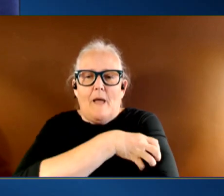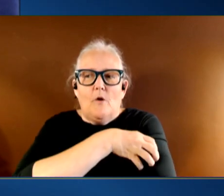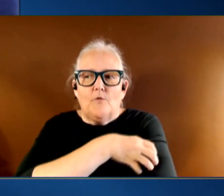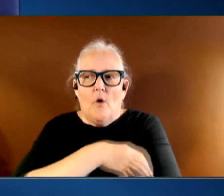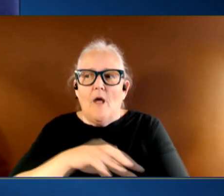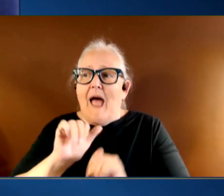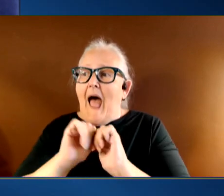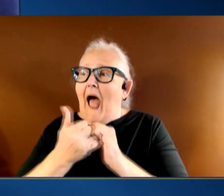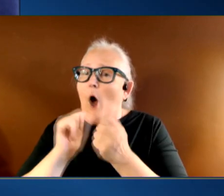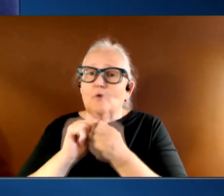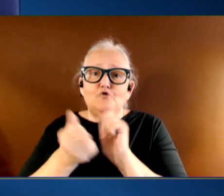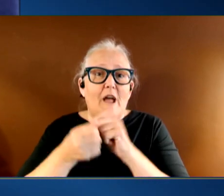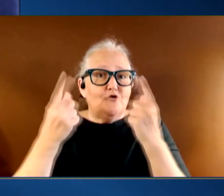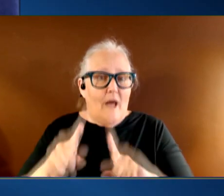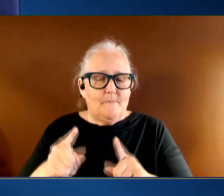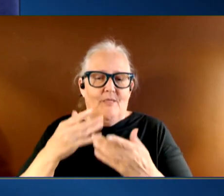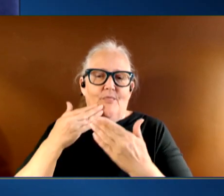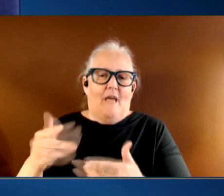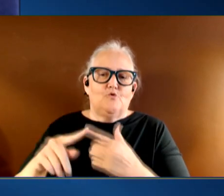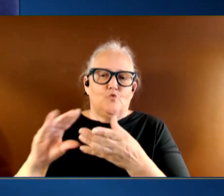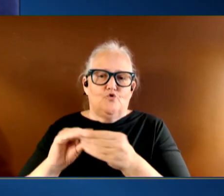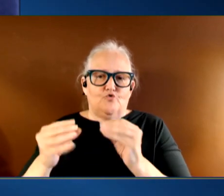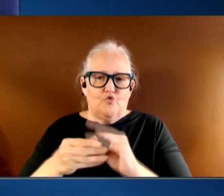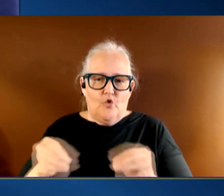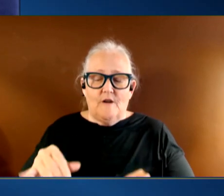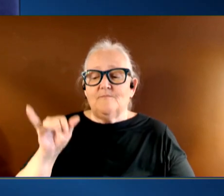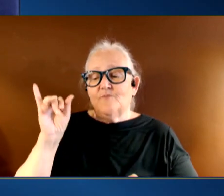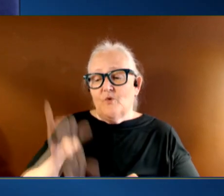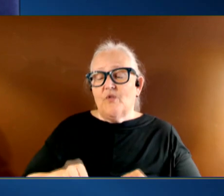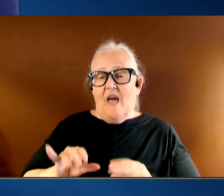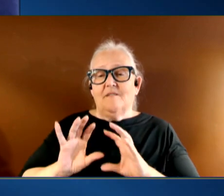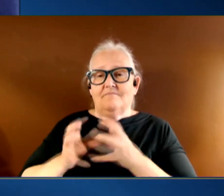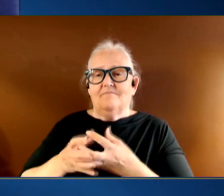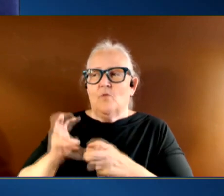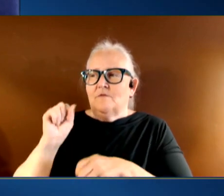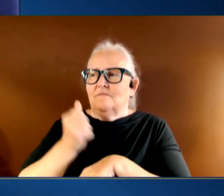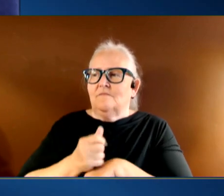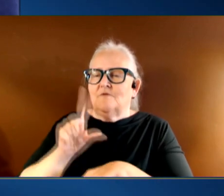So, Sick Cells was founded in 2017 off of a favor that I did for my brother. He said,